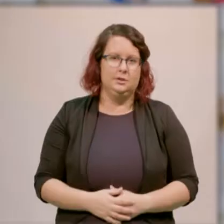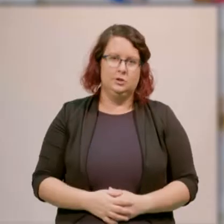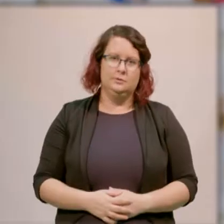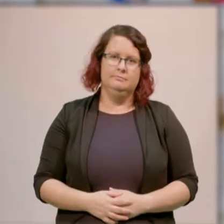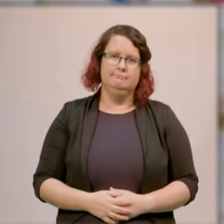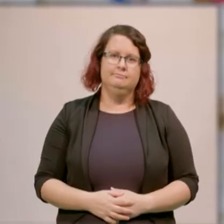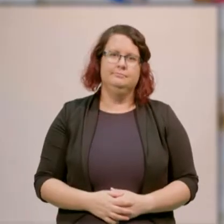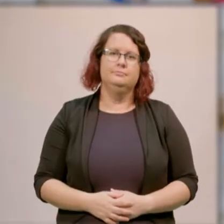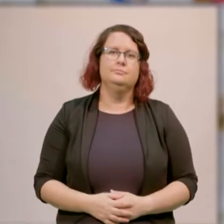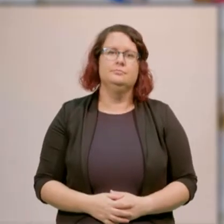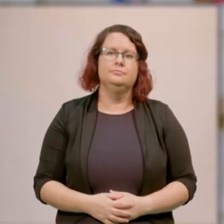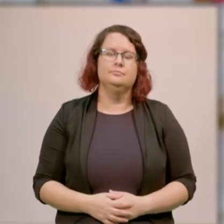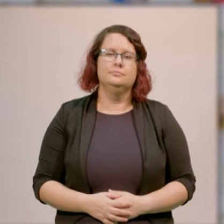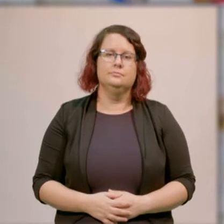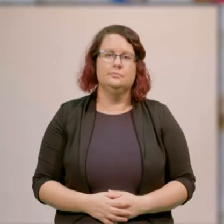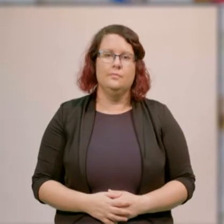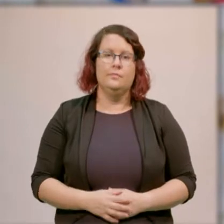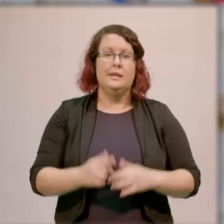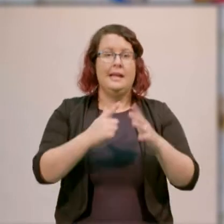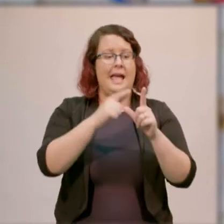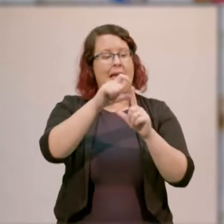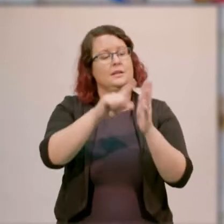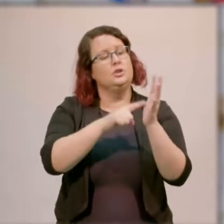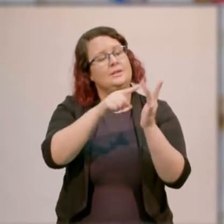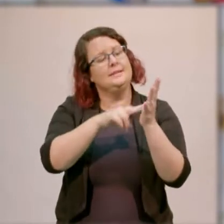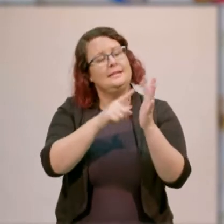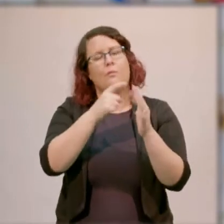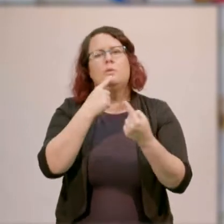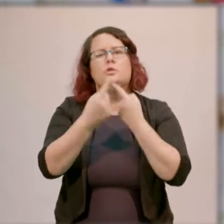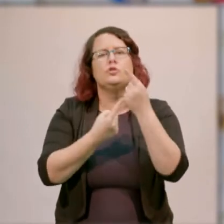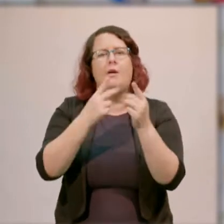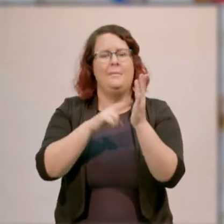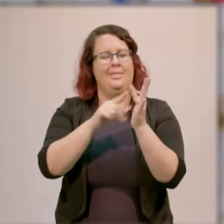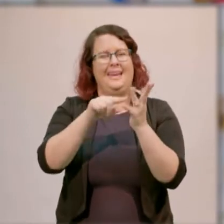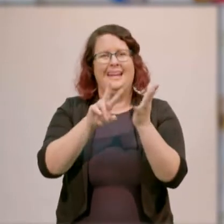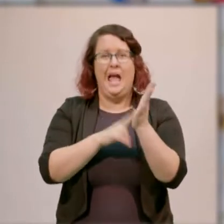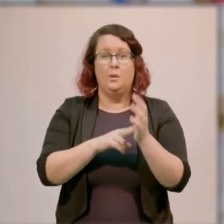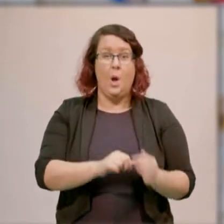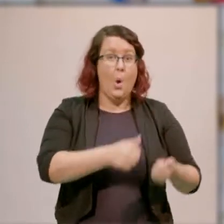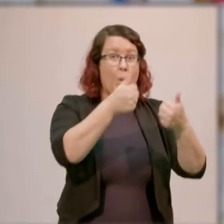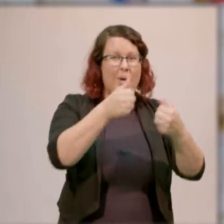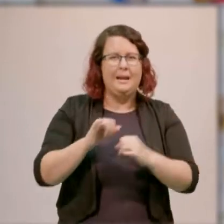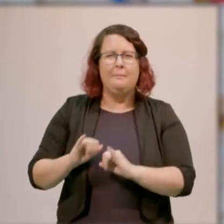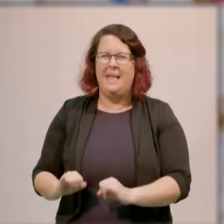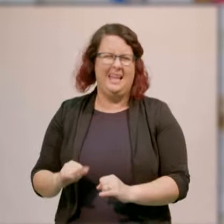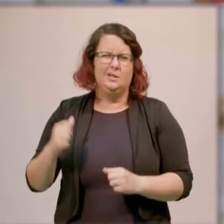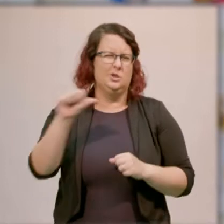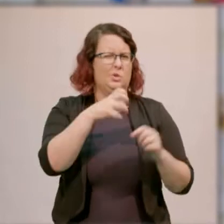Remember, adjectives describe a noun, and really should be better than 'good' or 'bad'.